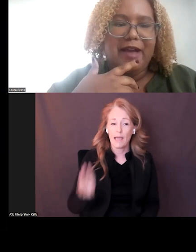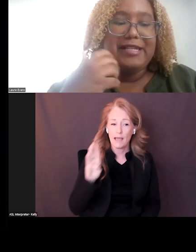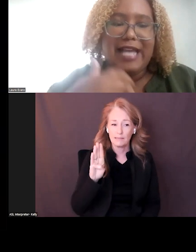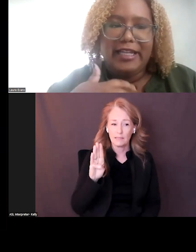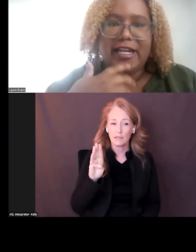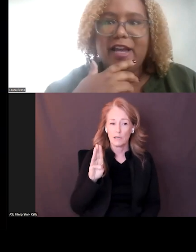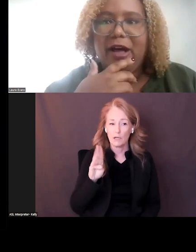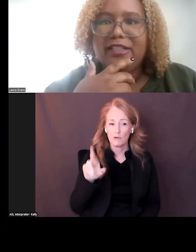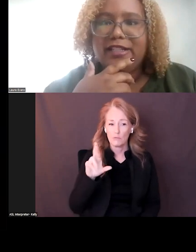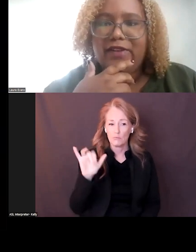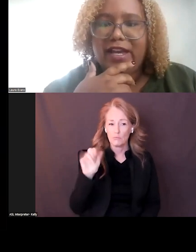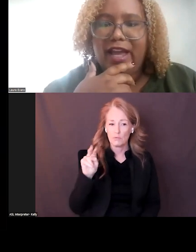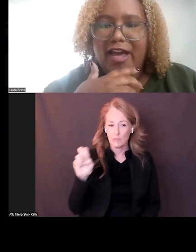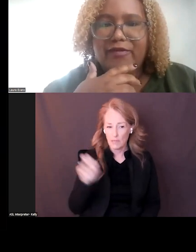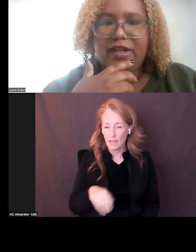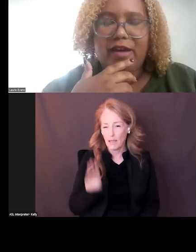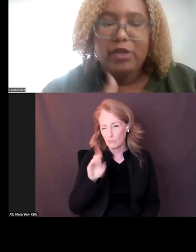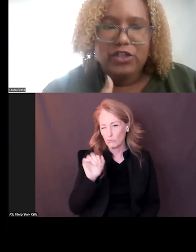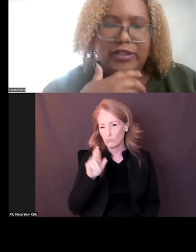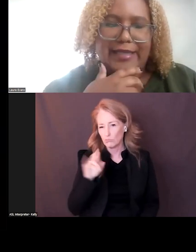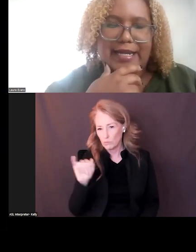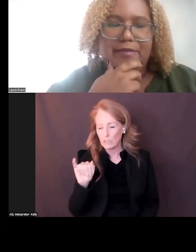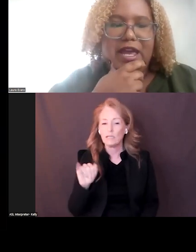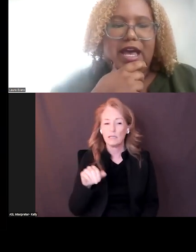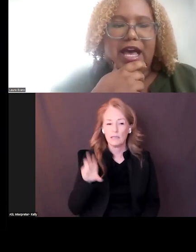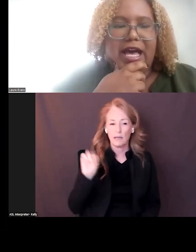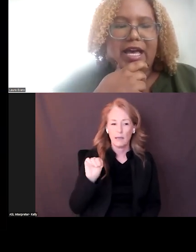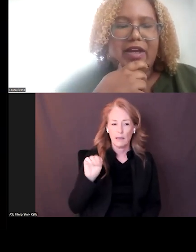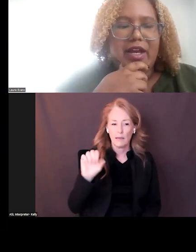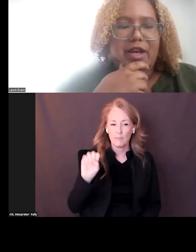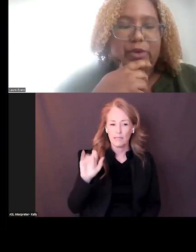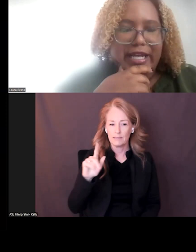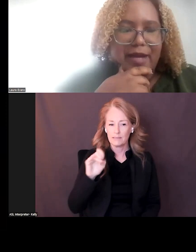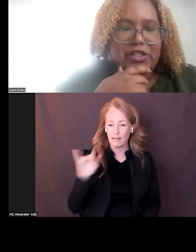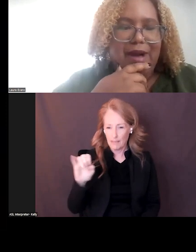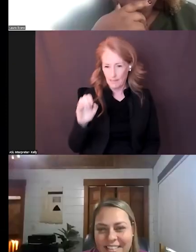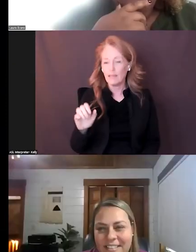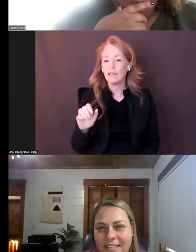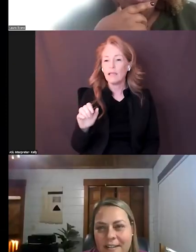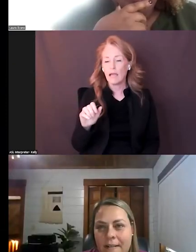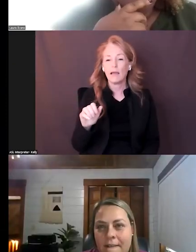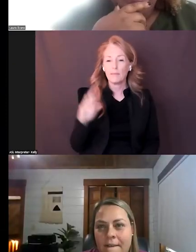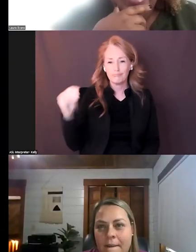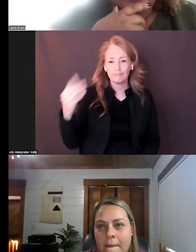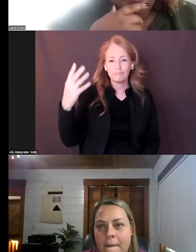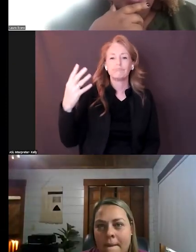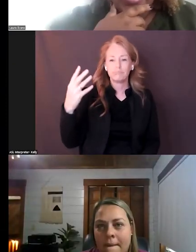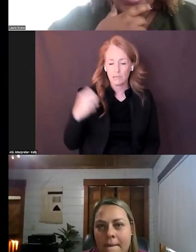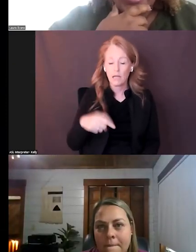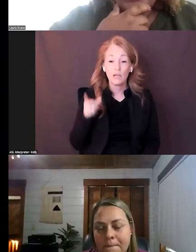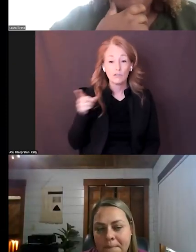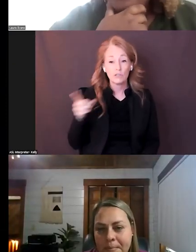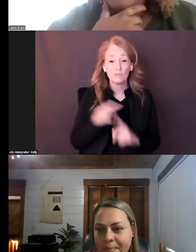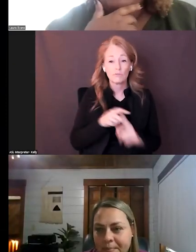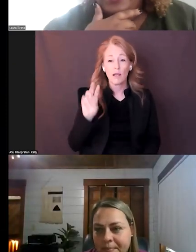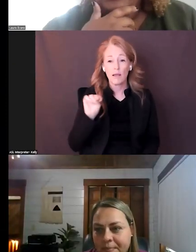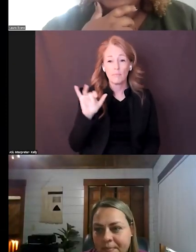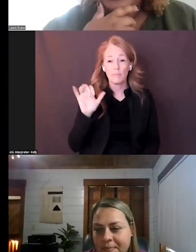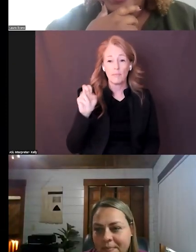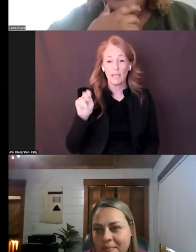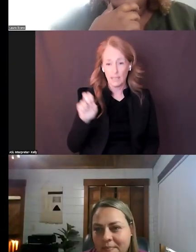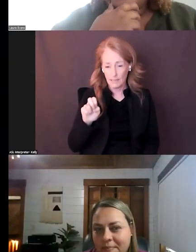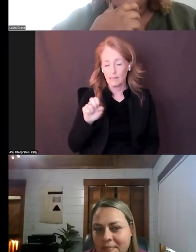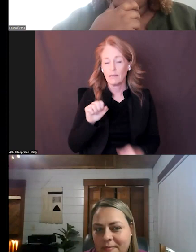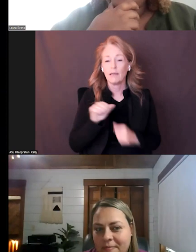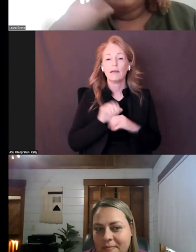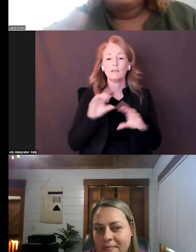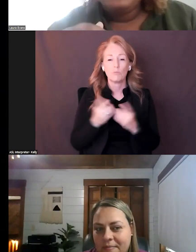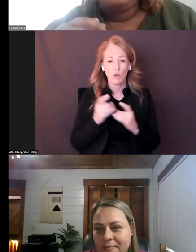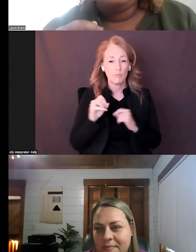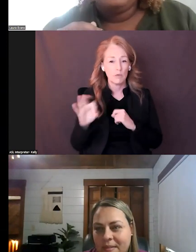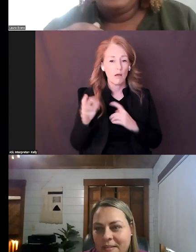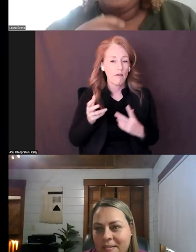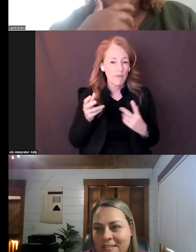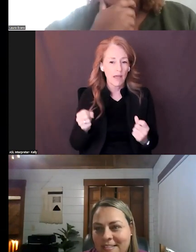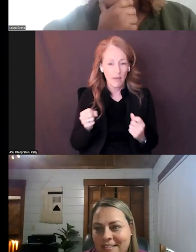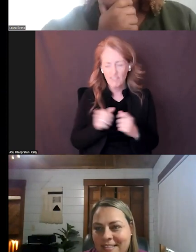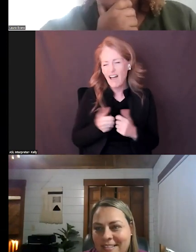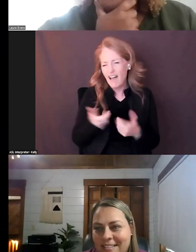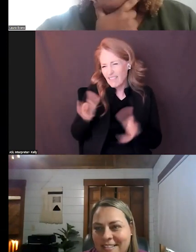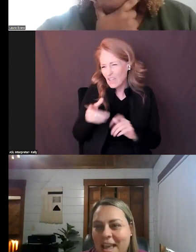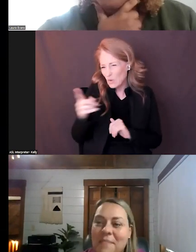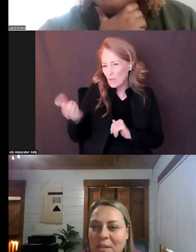BRIE COMES TO US FROM MAINE DEPARTMENT OF HEALTH.